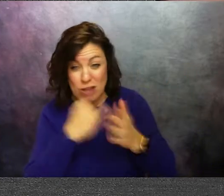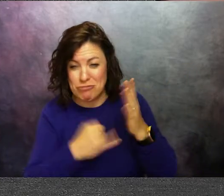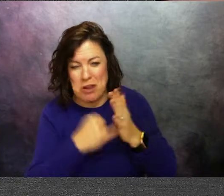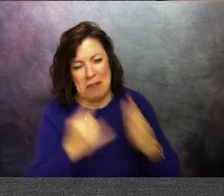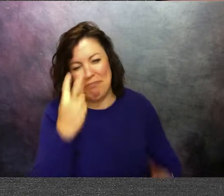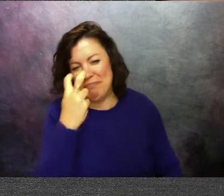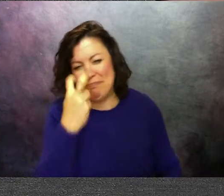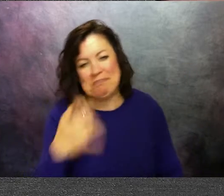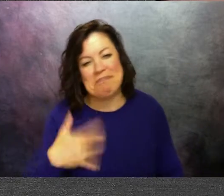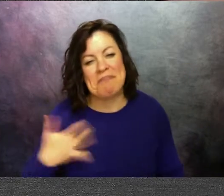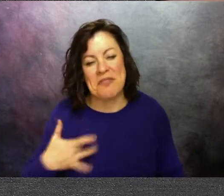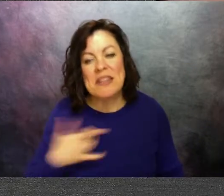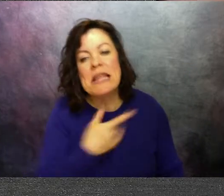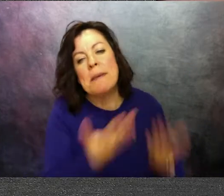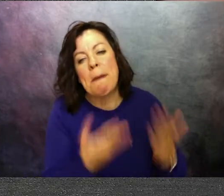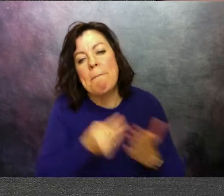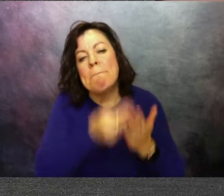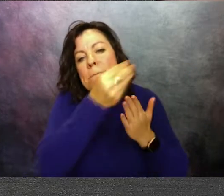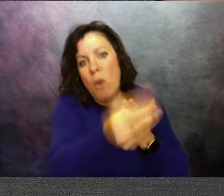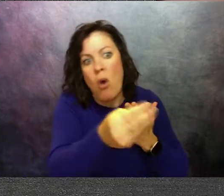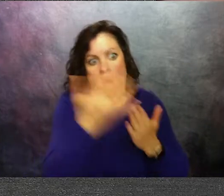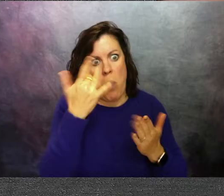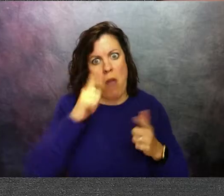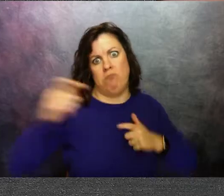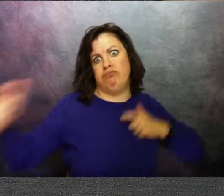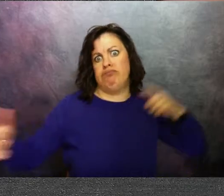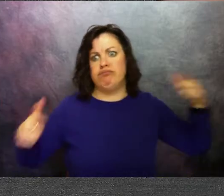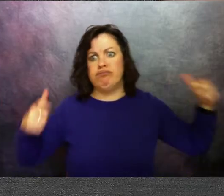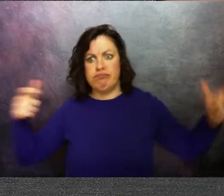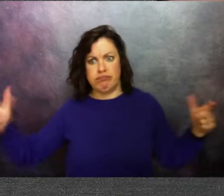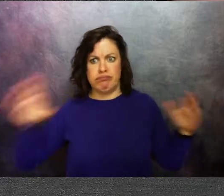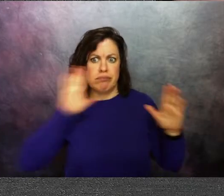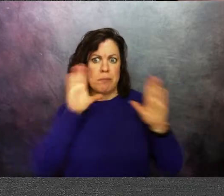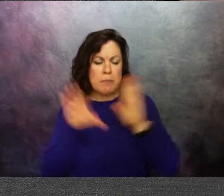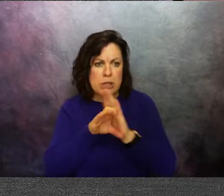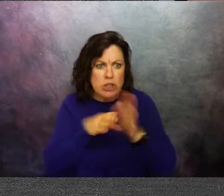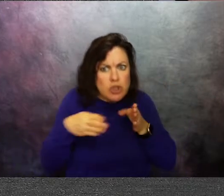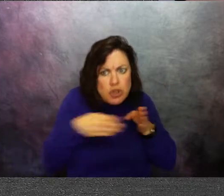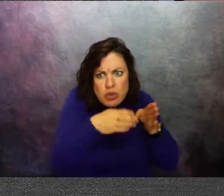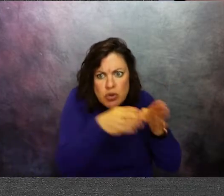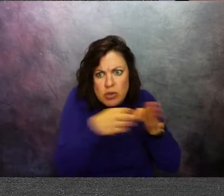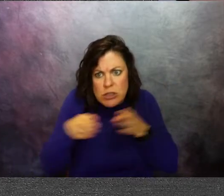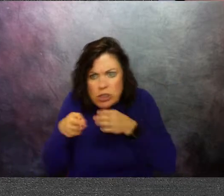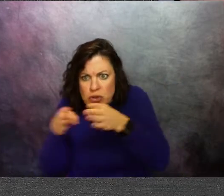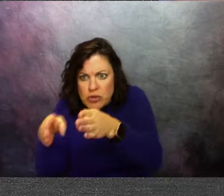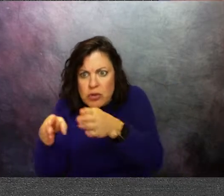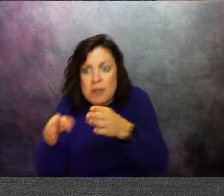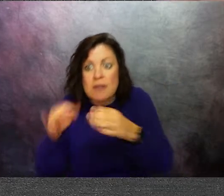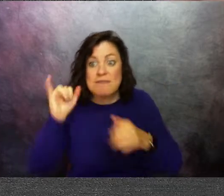This is my street on the map of my town. She's looking at her street right there, Oak Street.